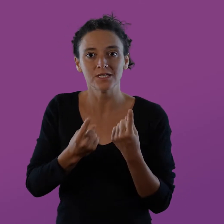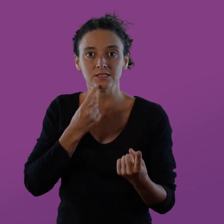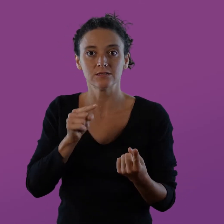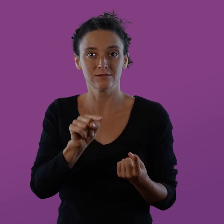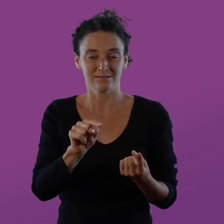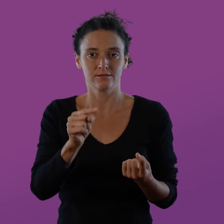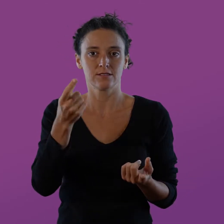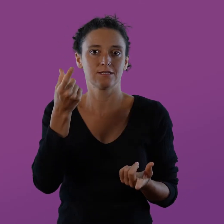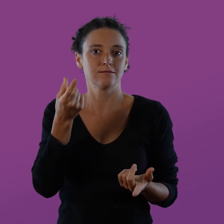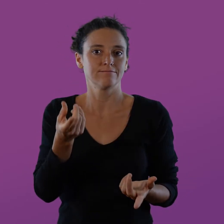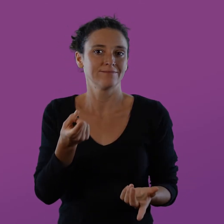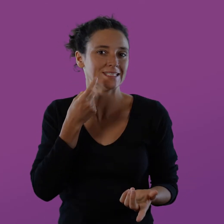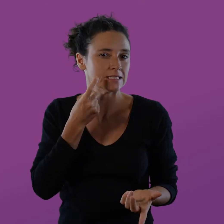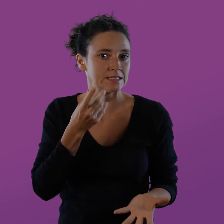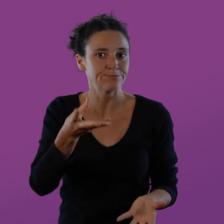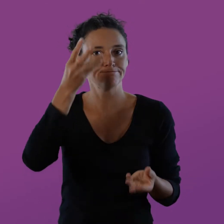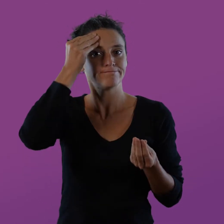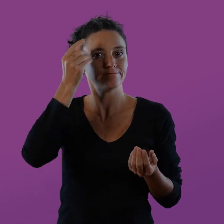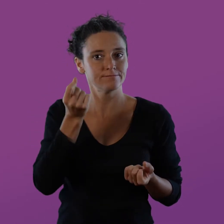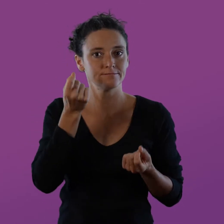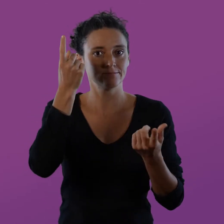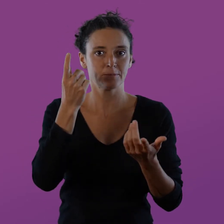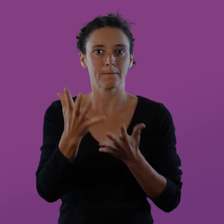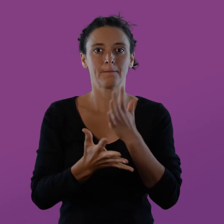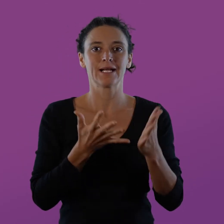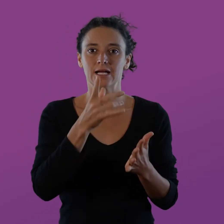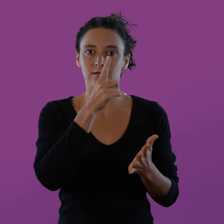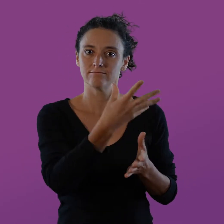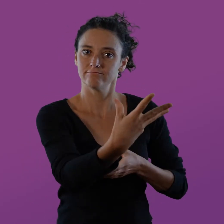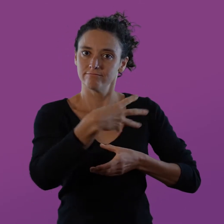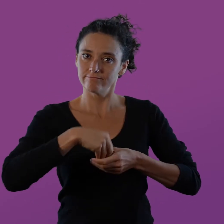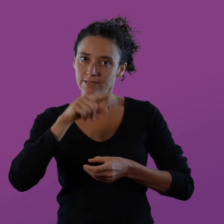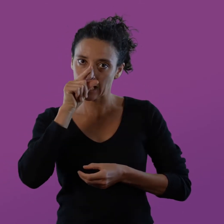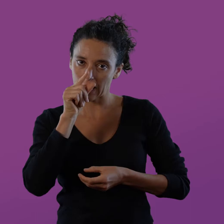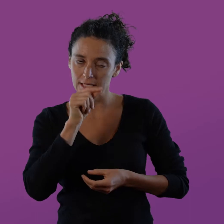Royal Commission provides information that is easy to understand and helps people to engage with us.